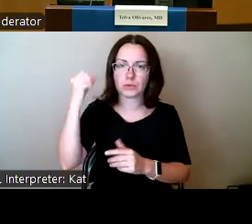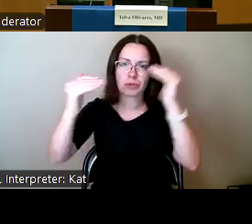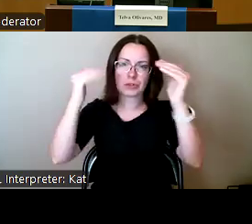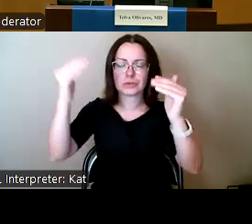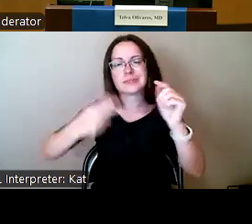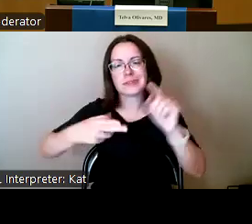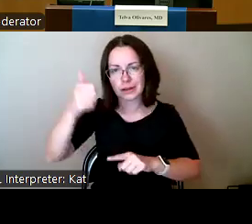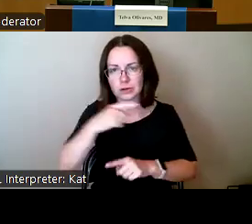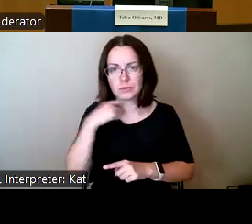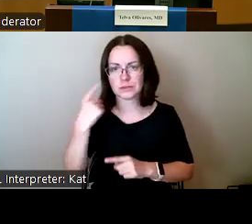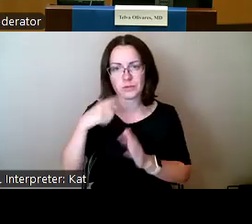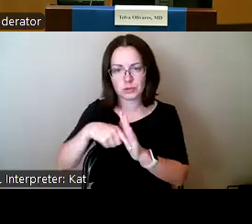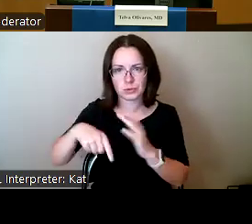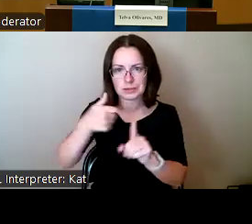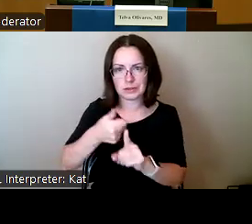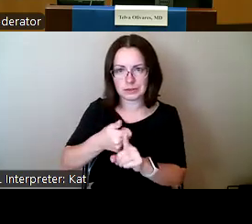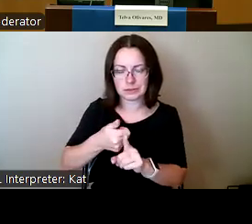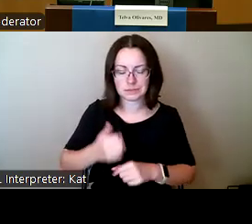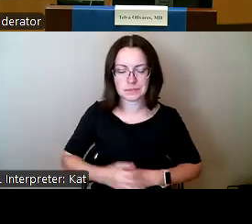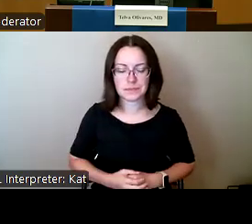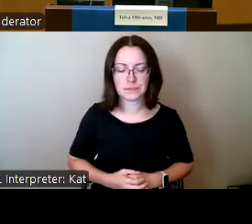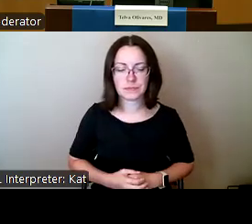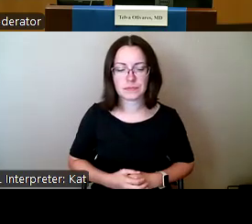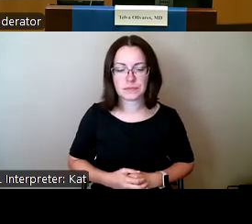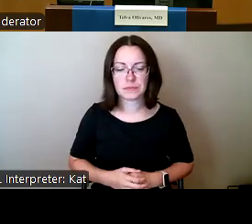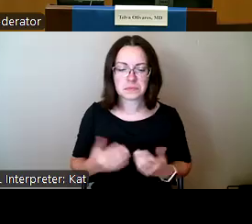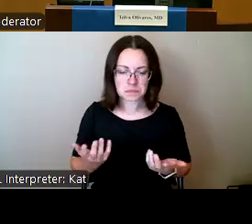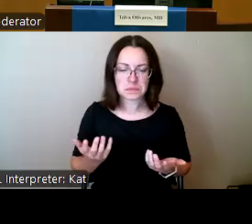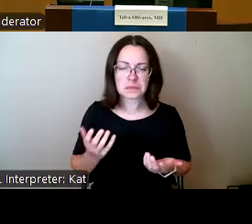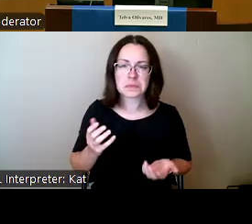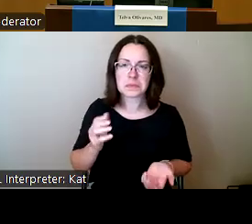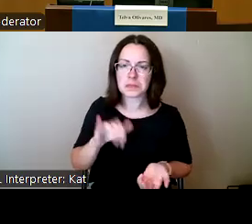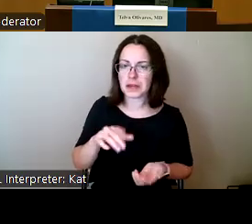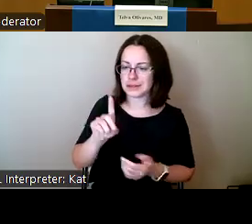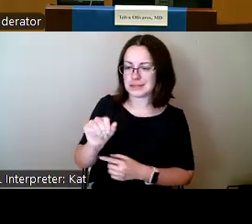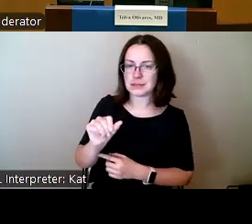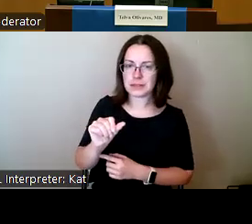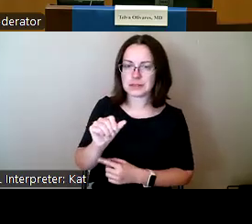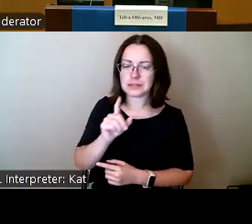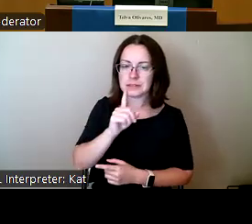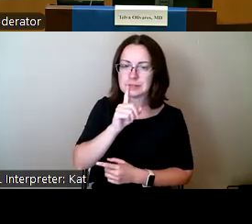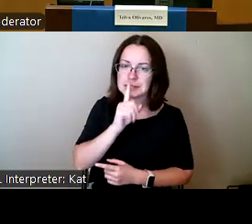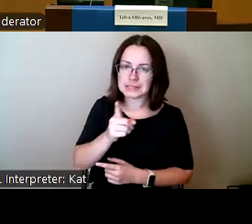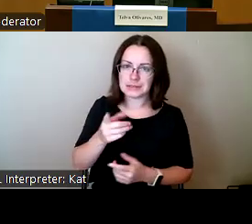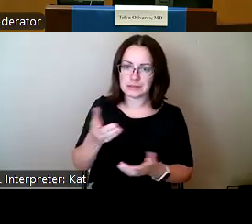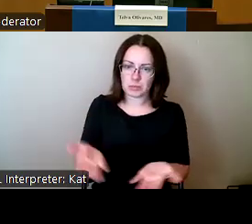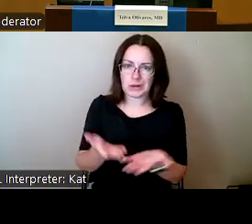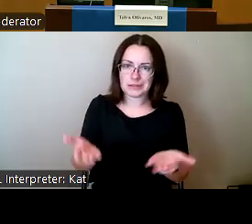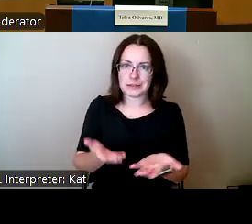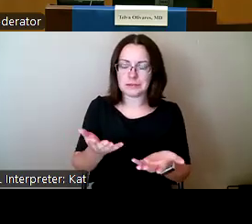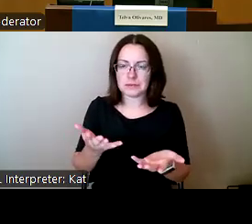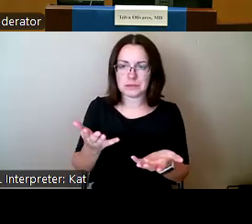and which is uh I think uh present to some degree either in reality or the fear of